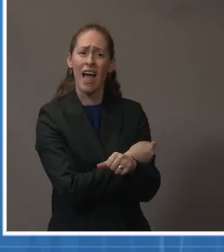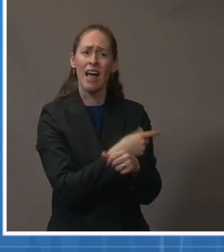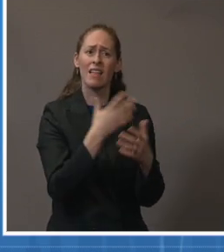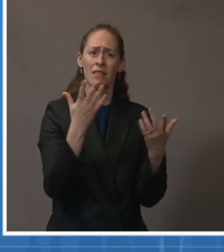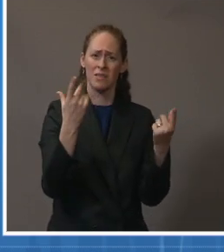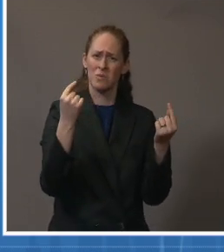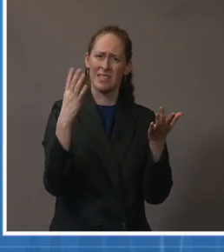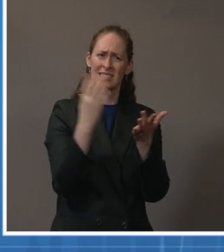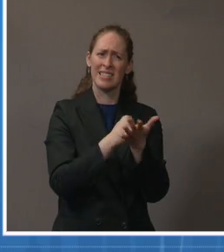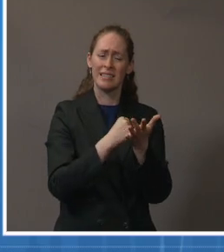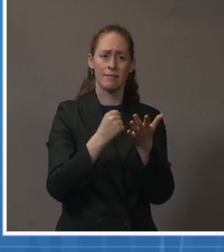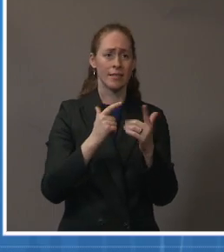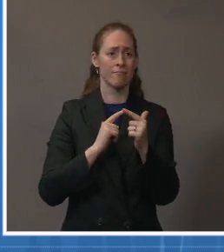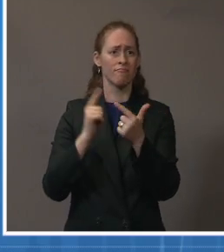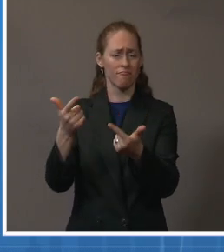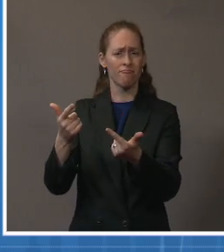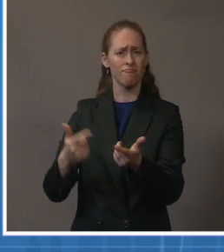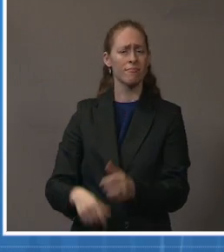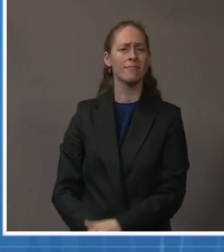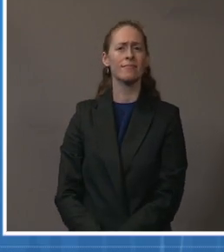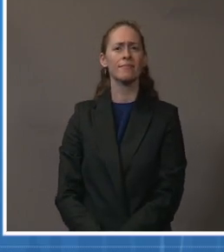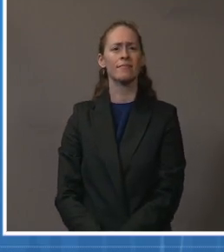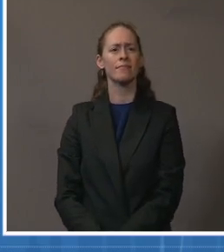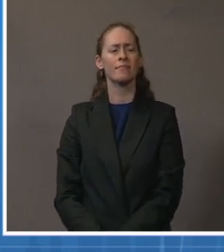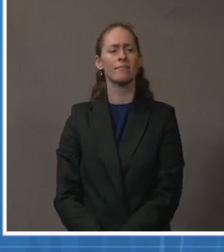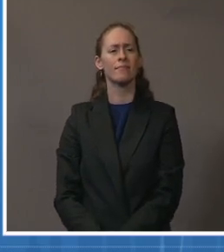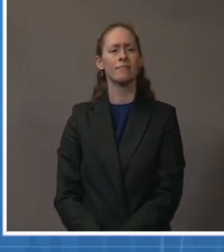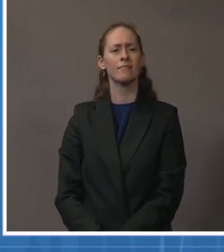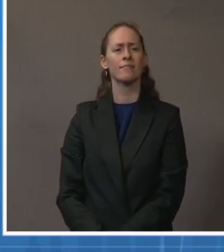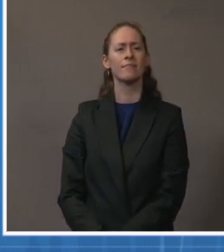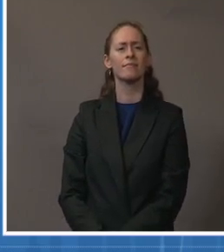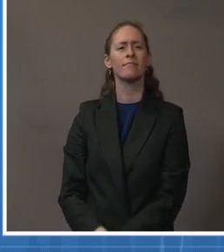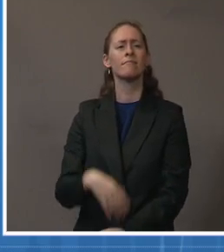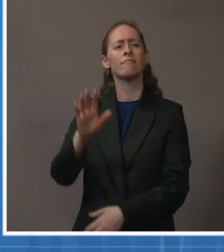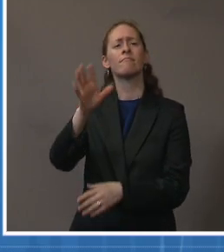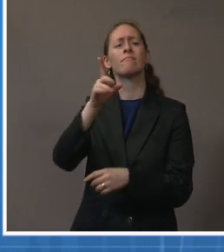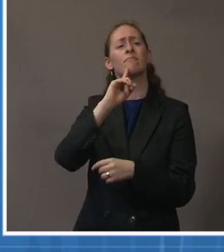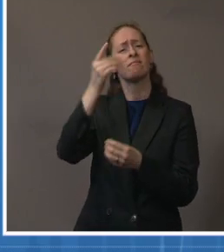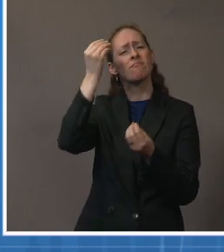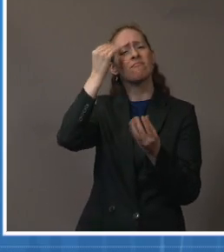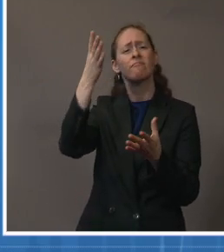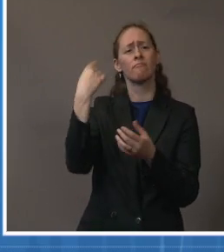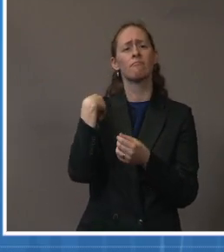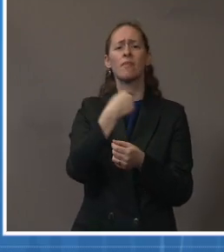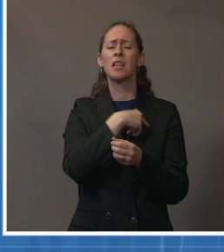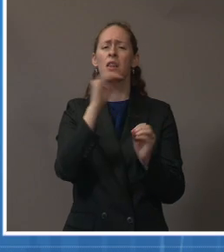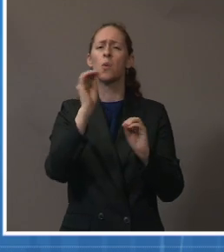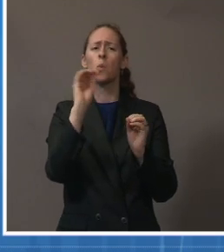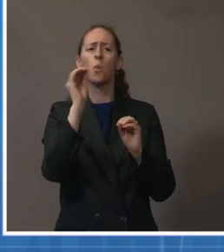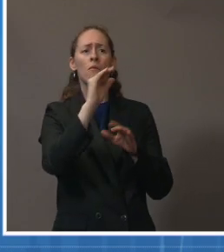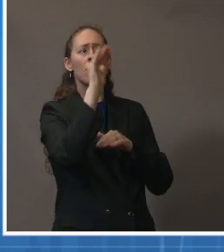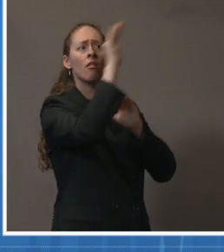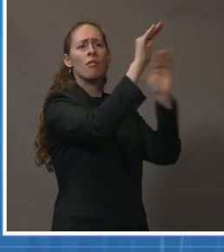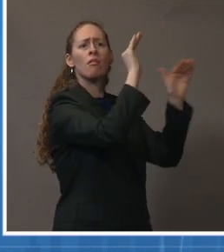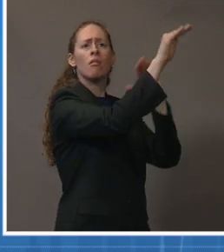Mr. Sullivan: Sure. So, first and critically, the United States is not asking anything of any country to whom we're giving doses. We're not seeking to extract concessions.